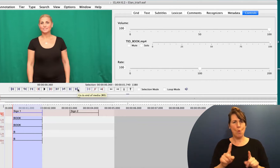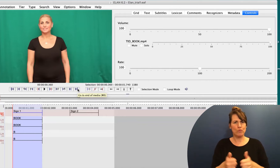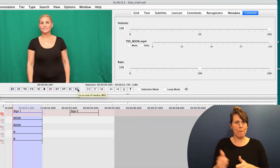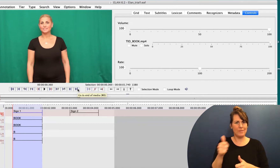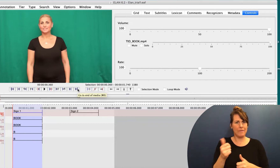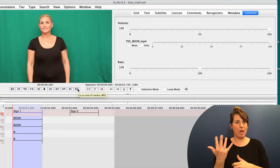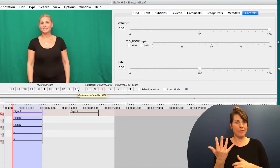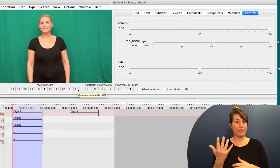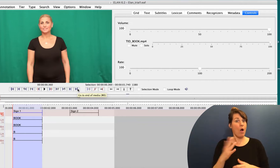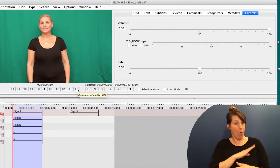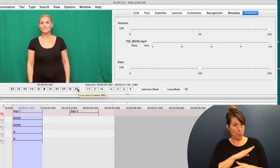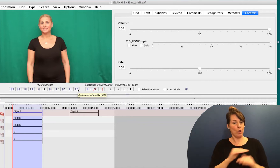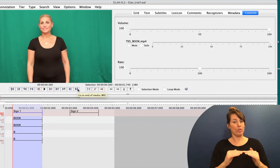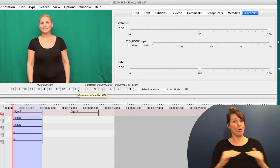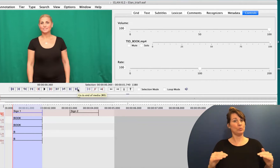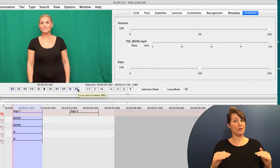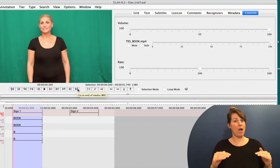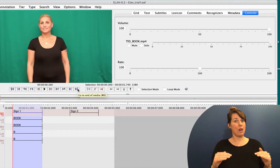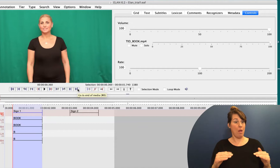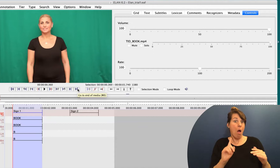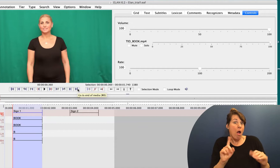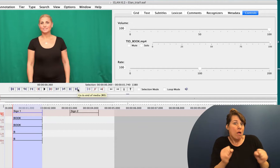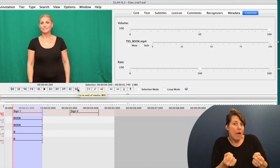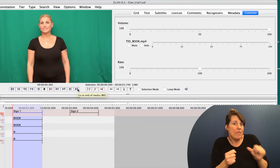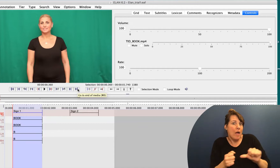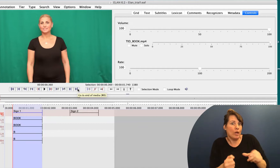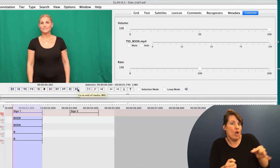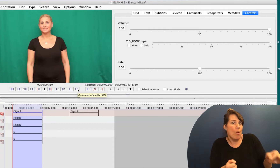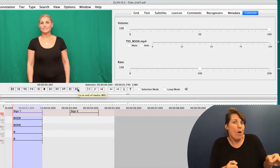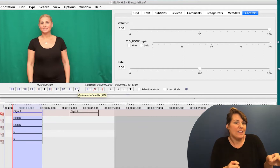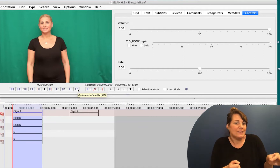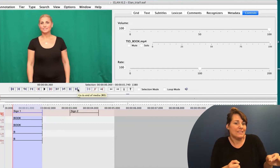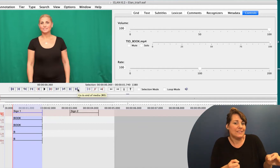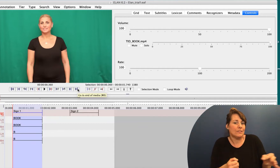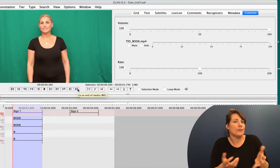or on the non-dominant hand. Or it can be in another location.